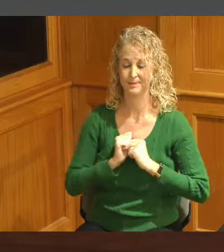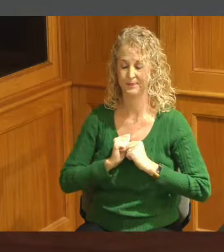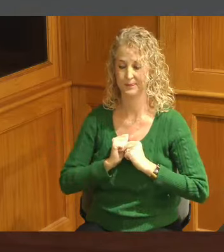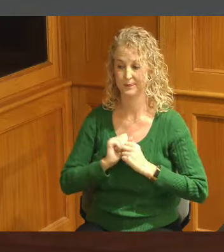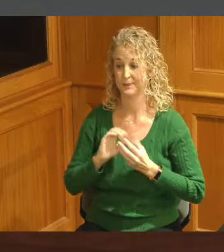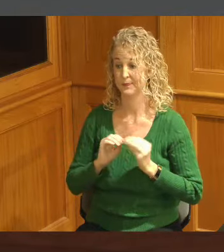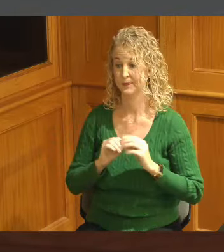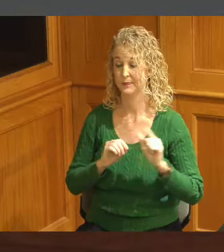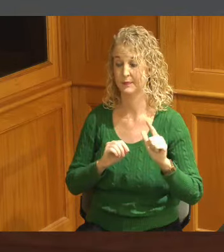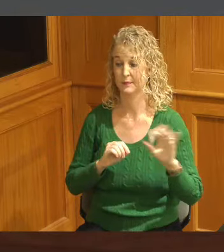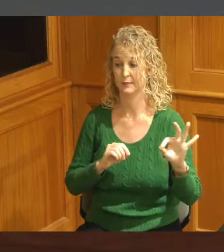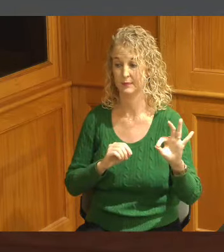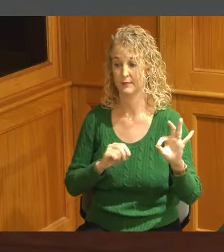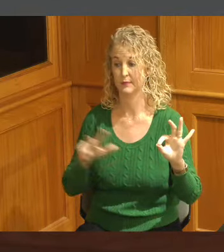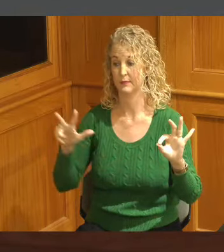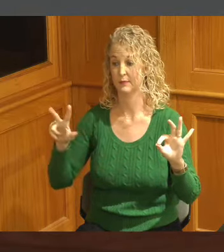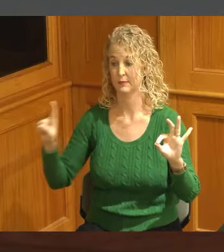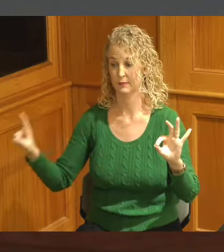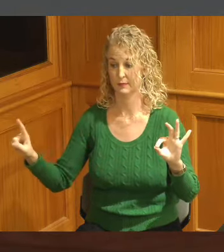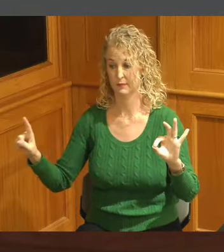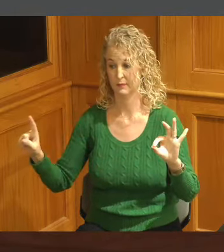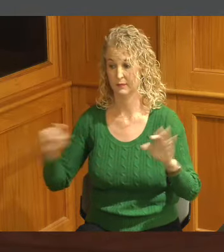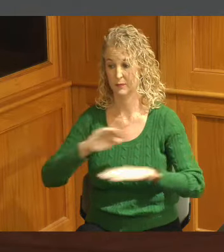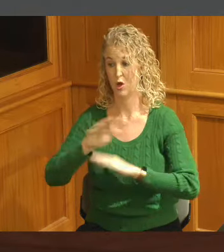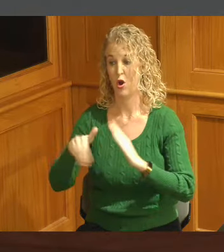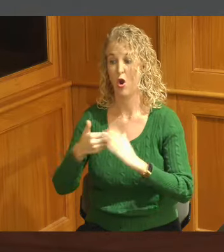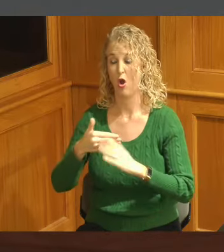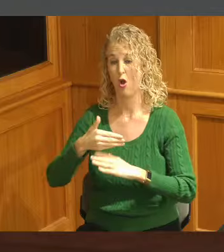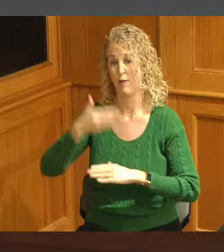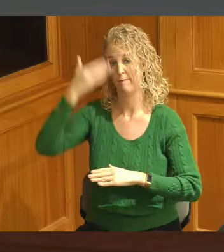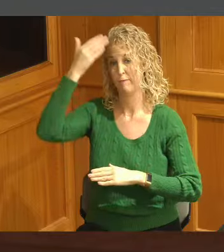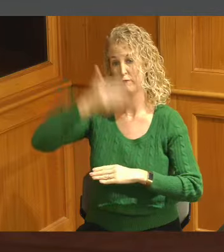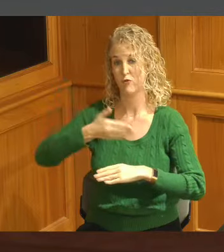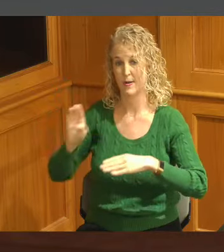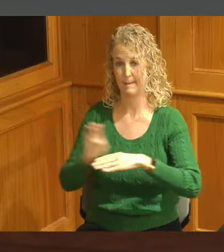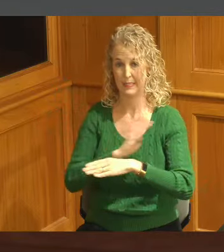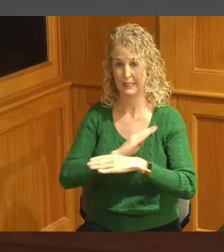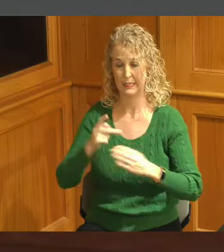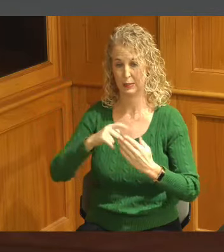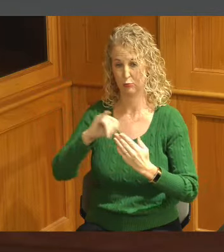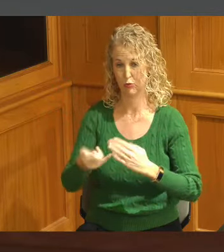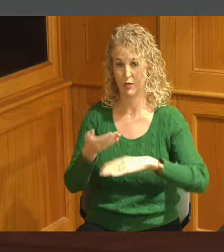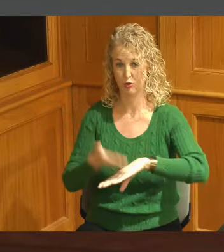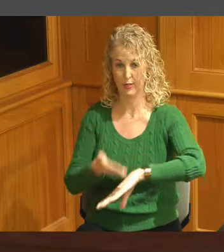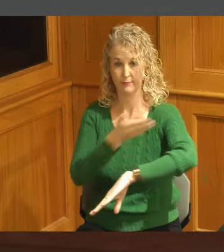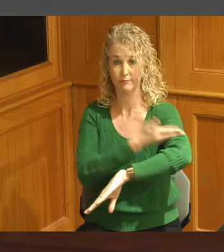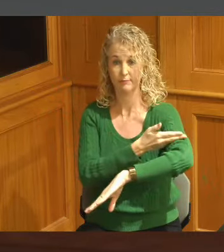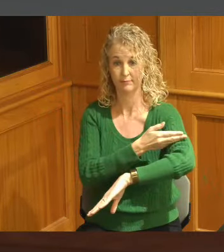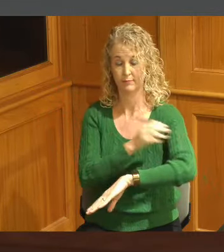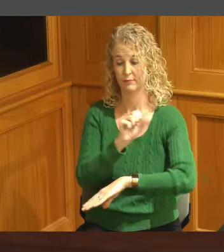Items 29, 30, and 31 are all facade projects occurring in Springfield Township, Cheviot,